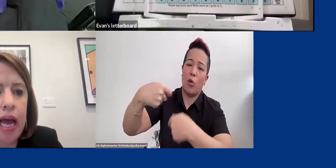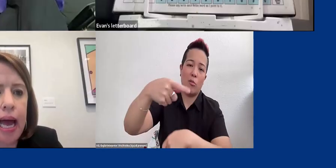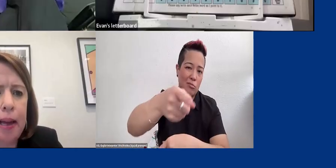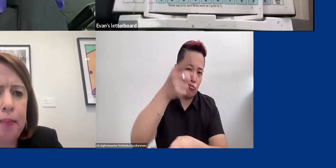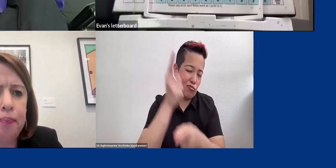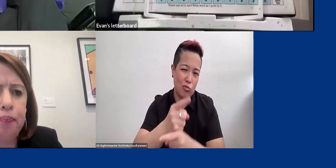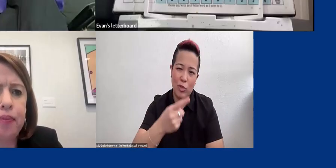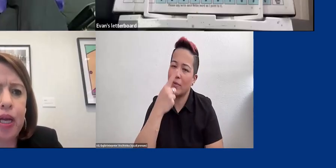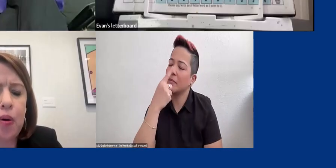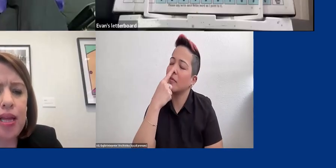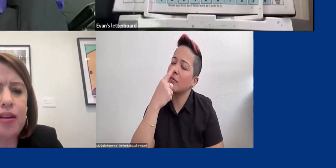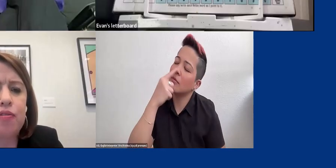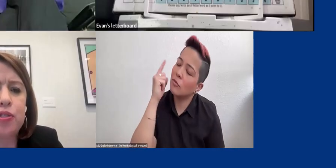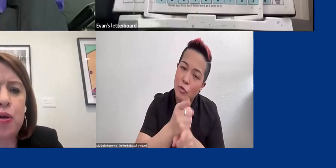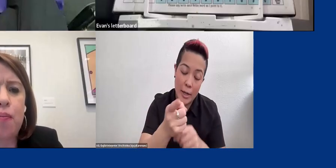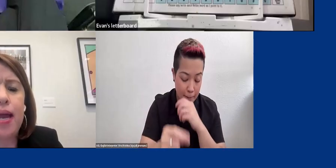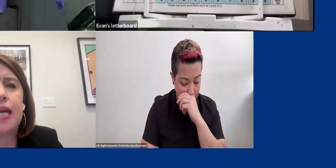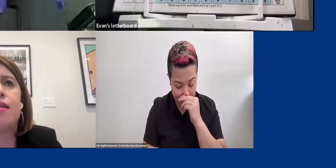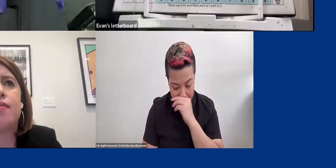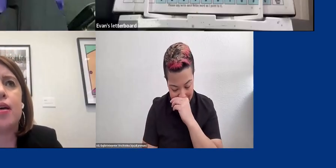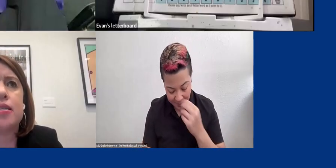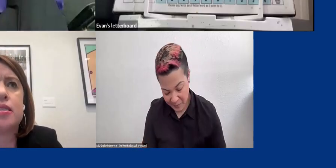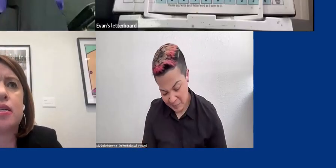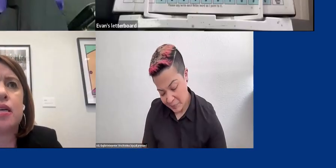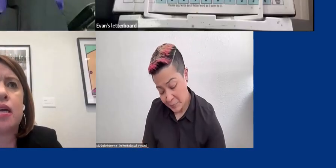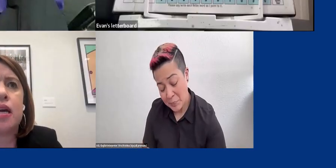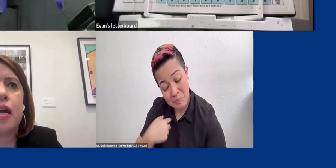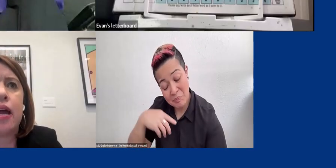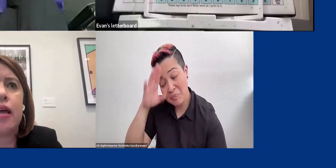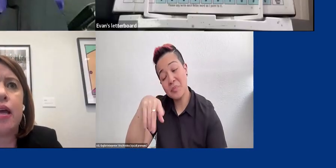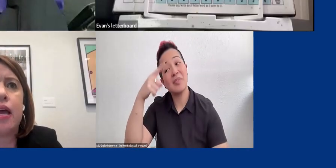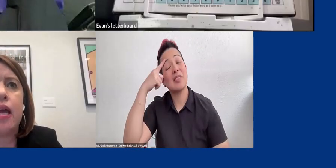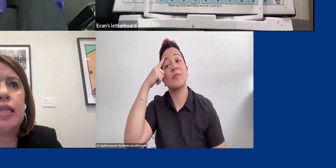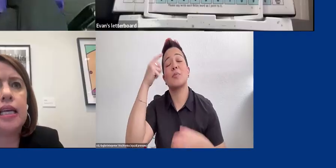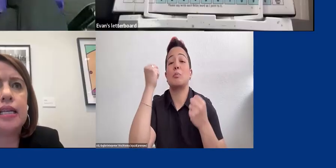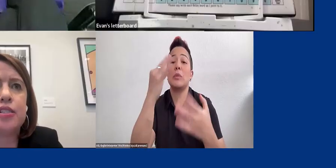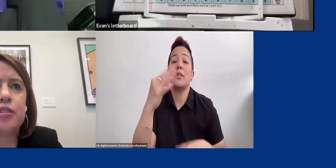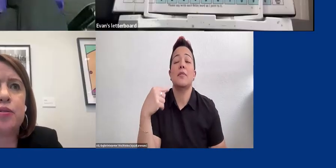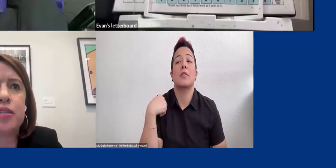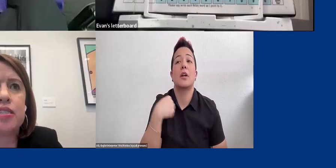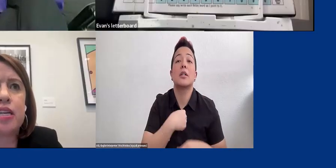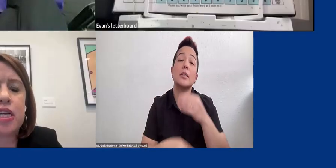um you know i think for so many of us it leads to just